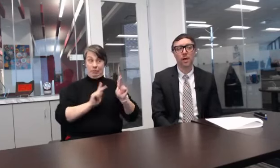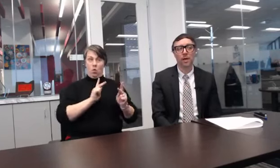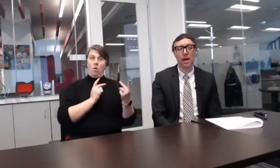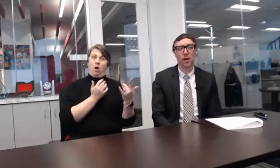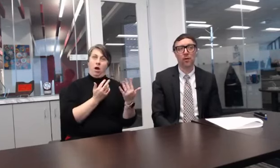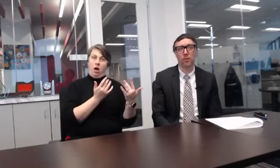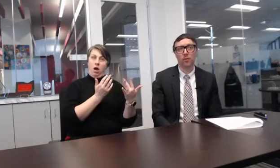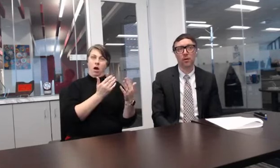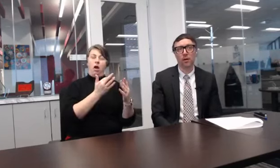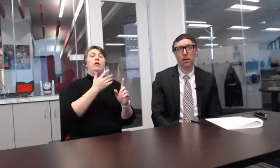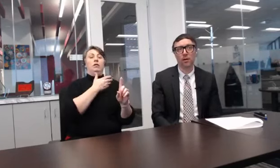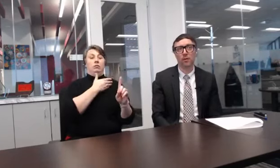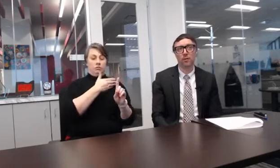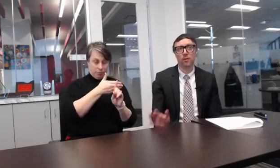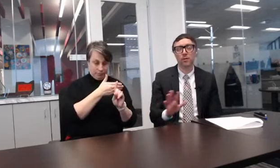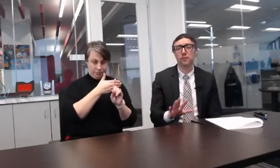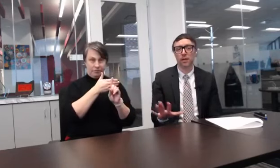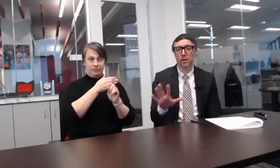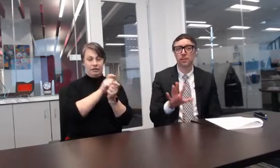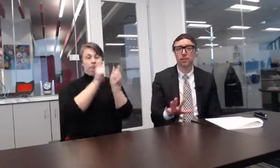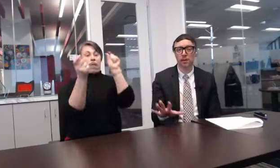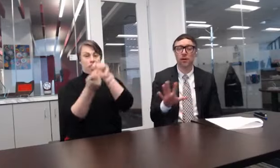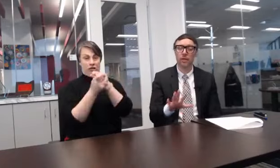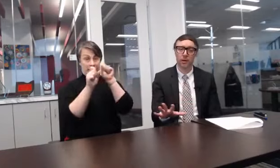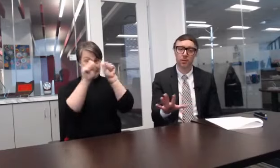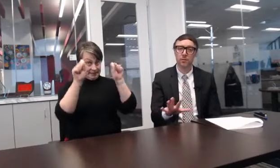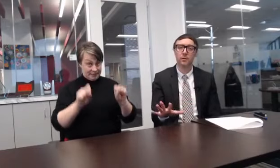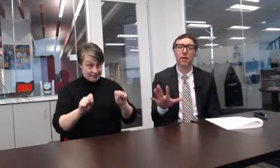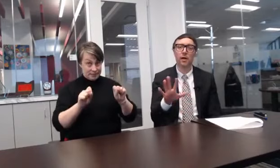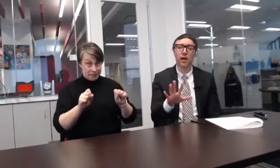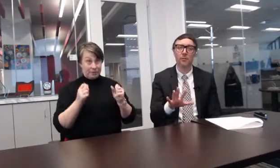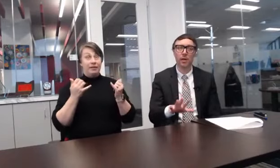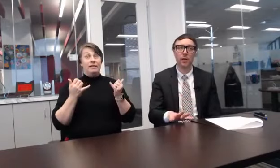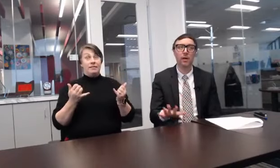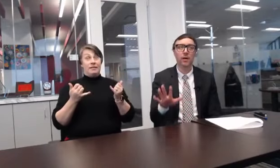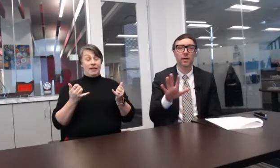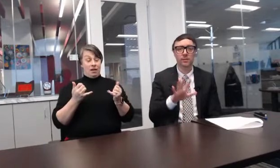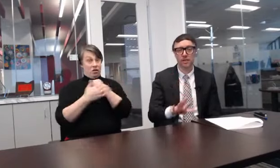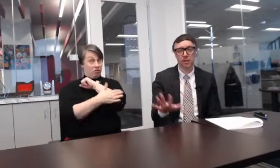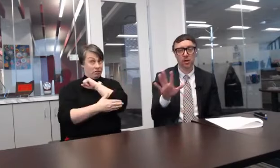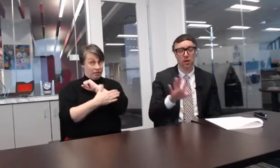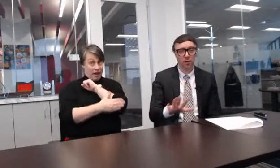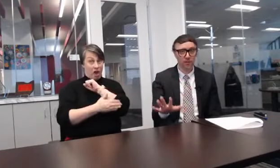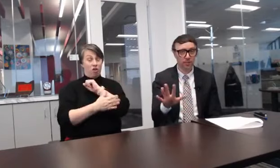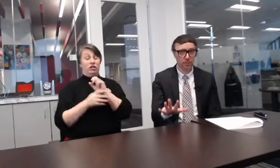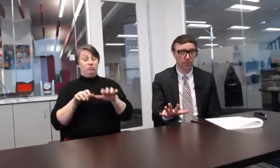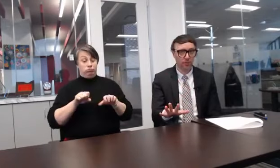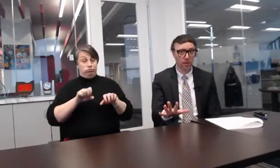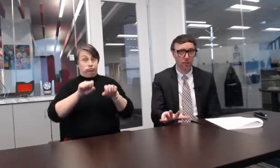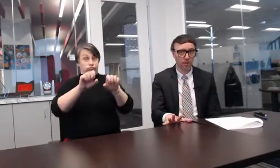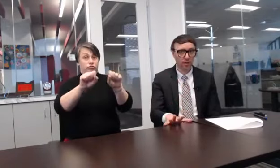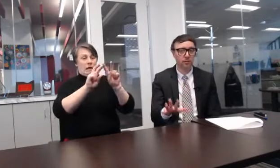And now the state has been, or County Boards, I'm sorry have been assessing all these people on waiting lists